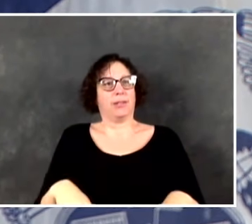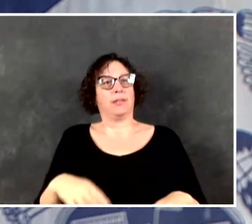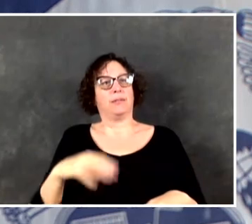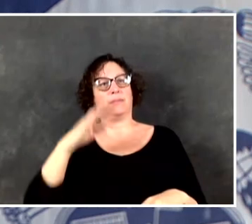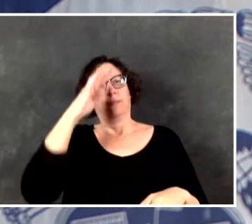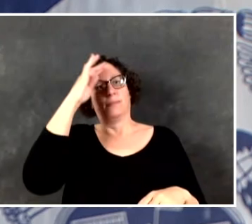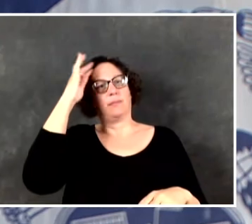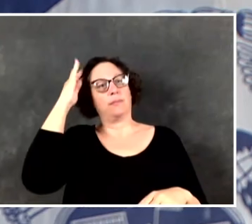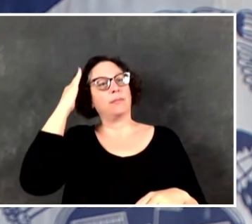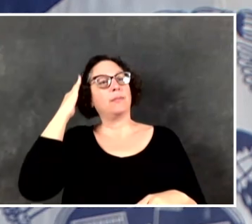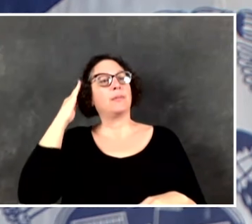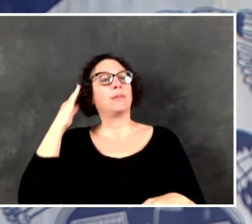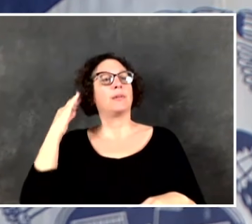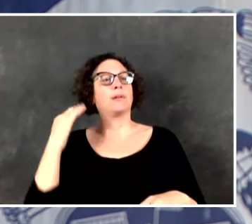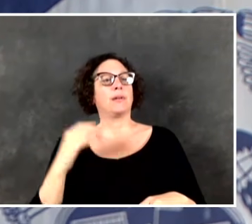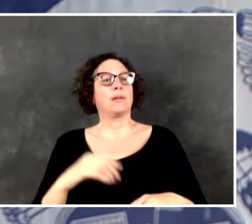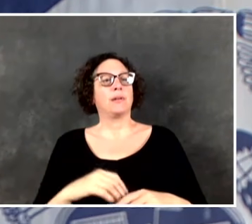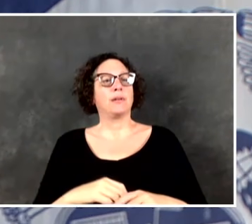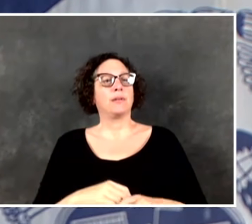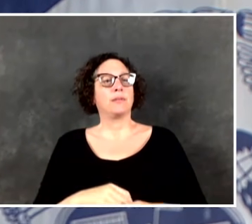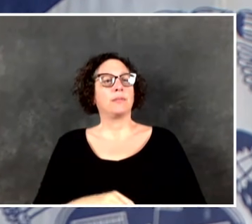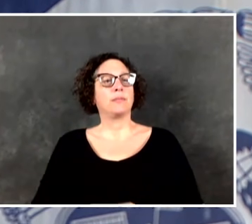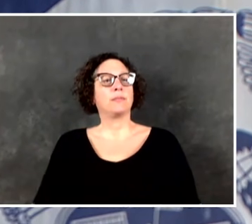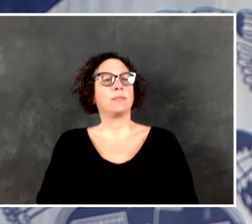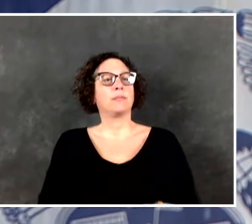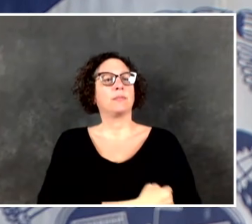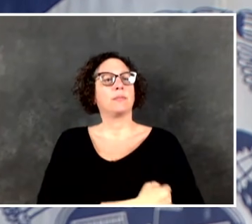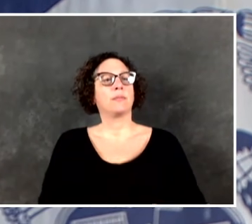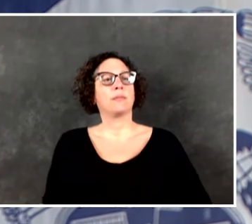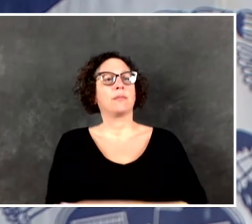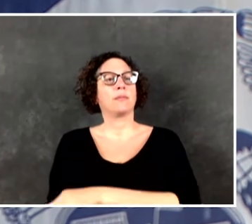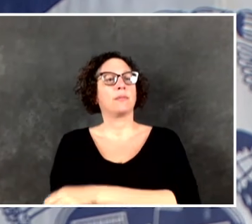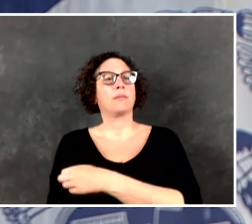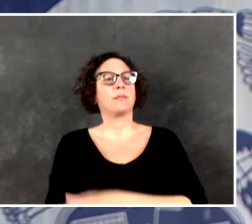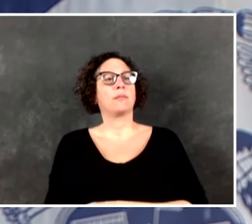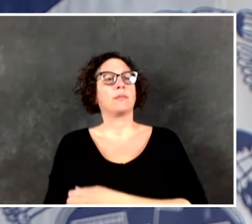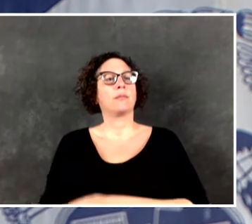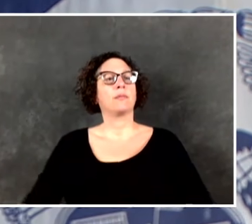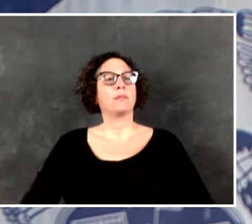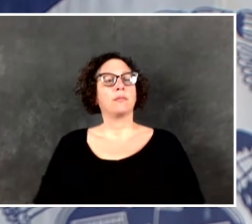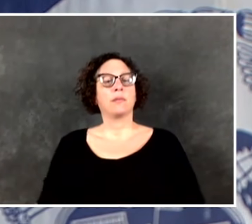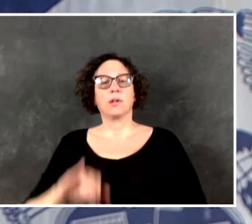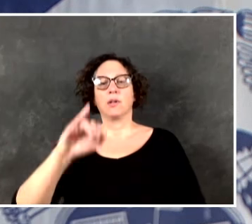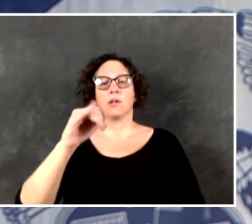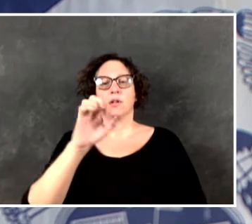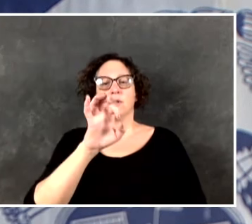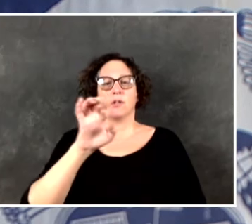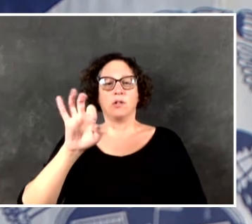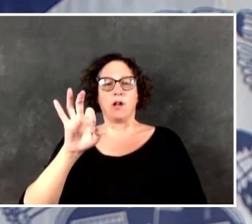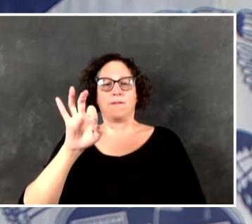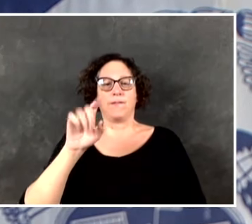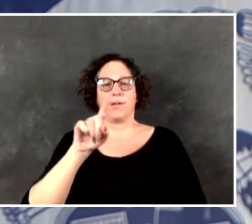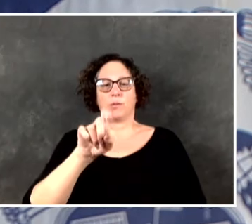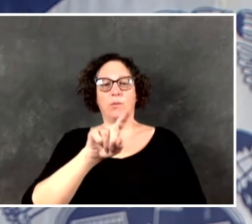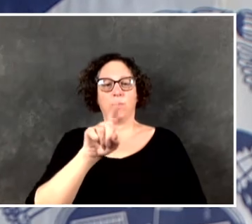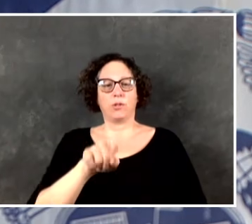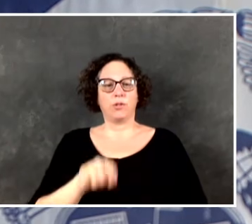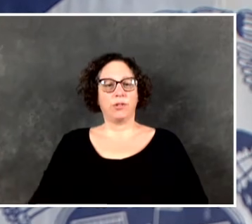HAVE IT AVAILABLE